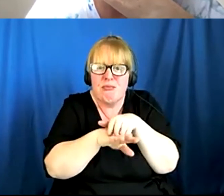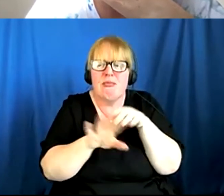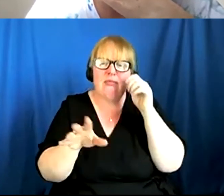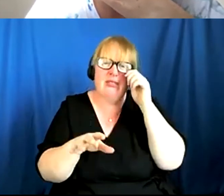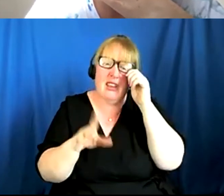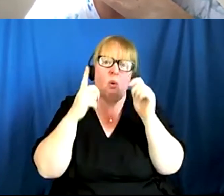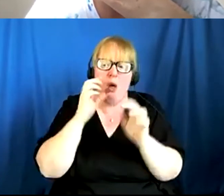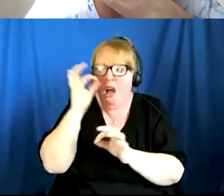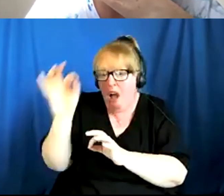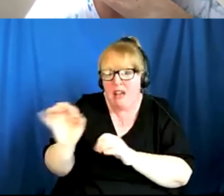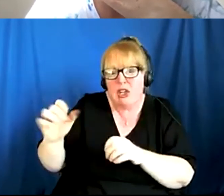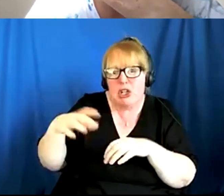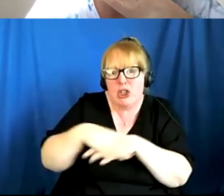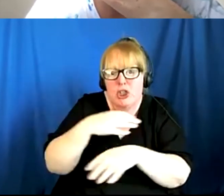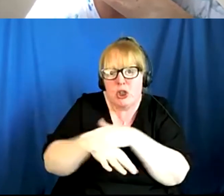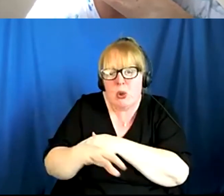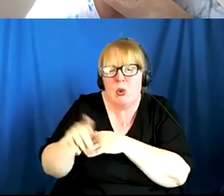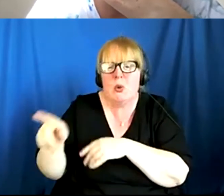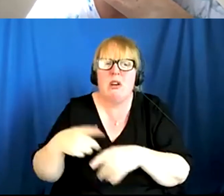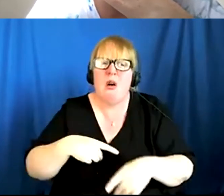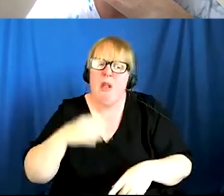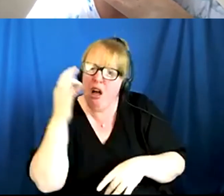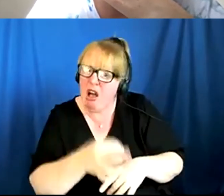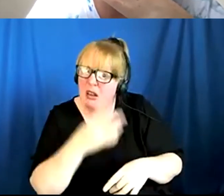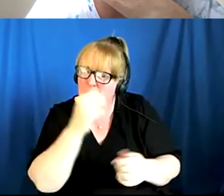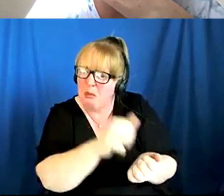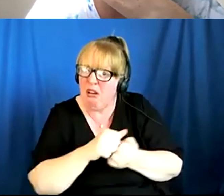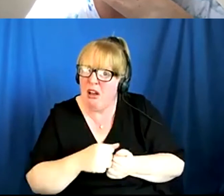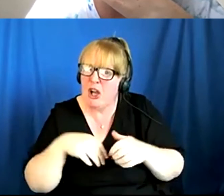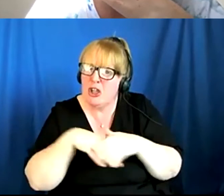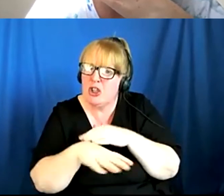like a sculpture that I would like embellish with Diamante or something.